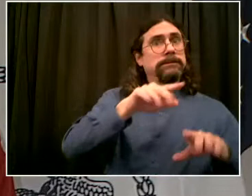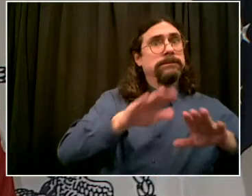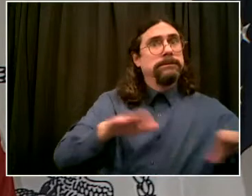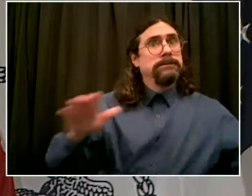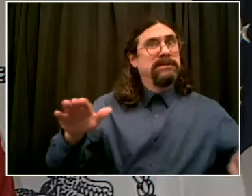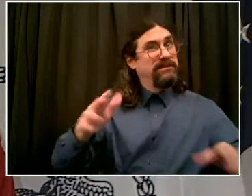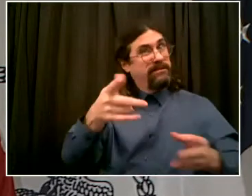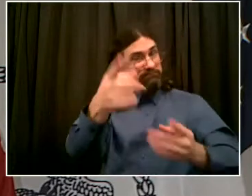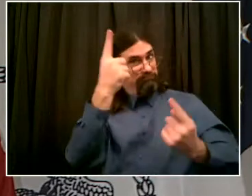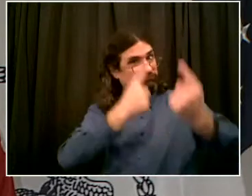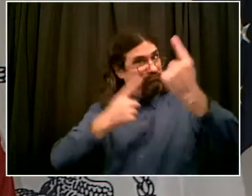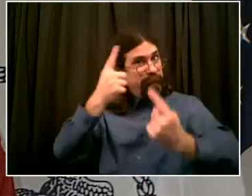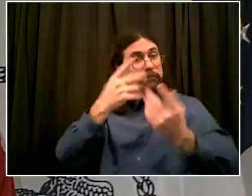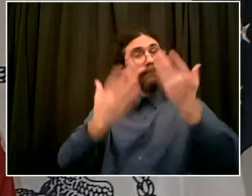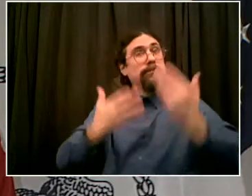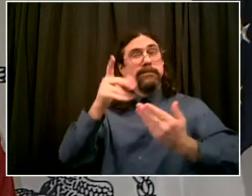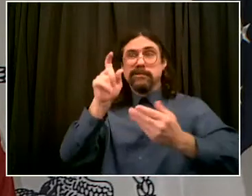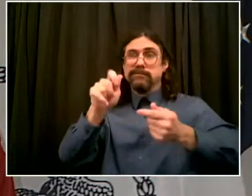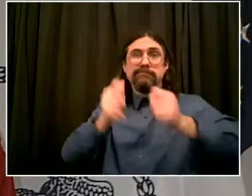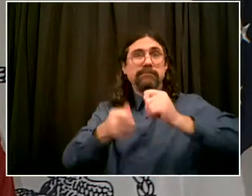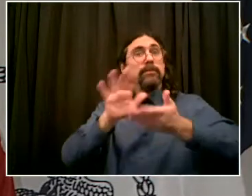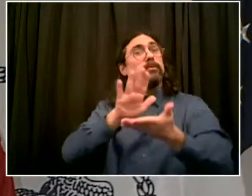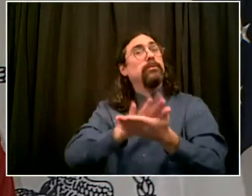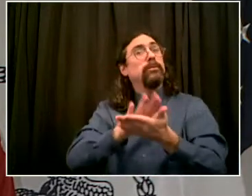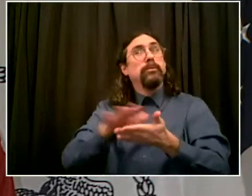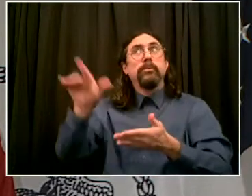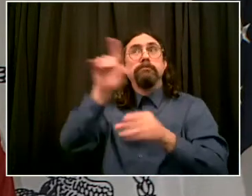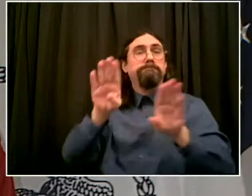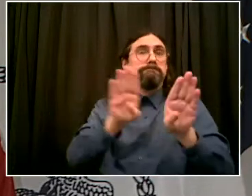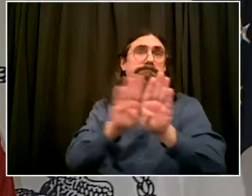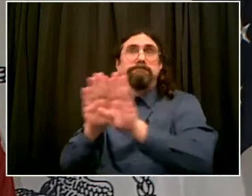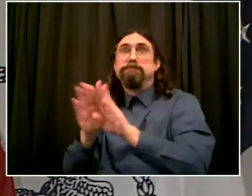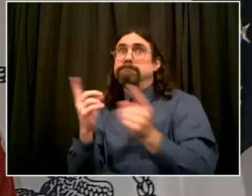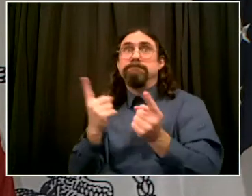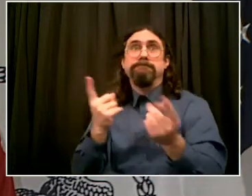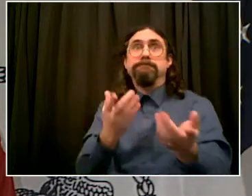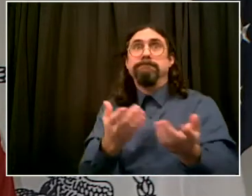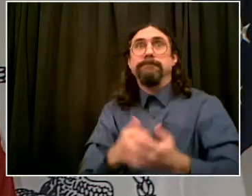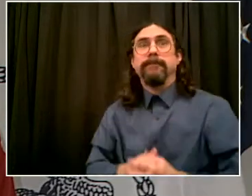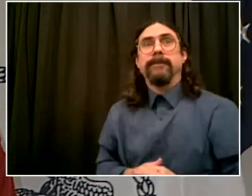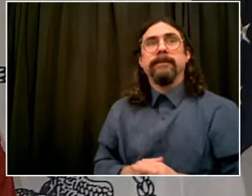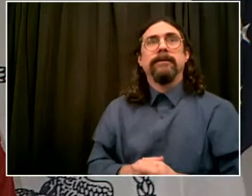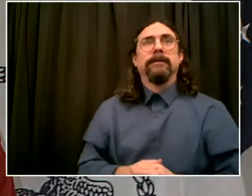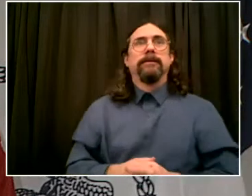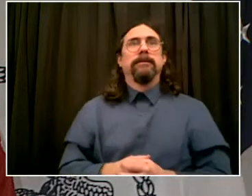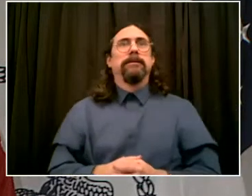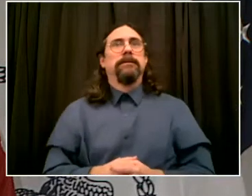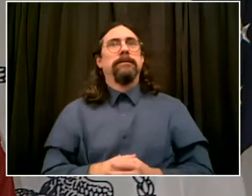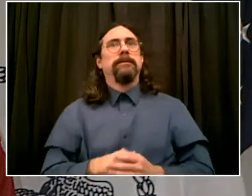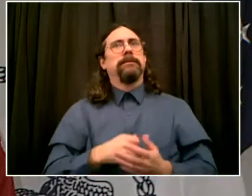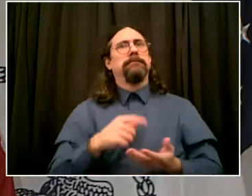SCHOOLS. ALWAYS LIKE